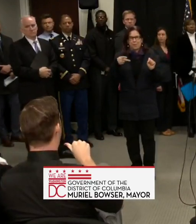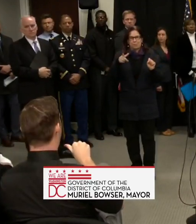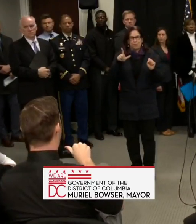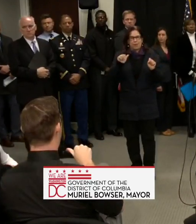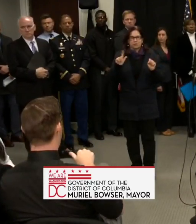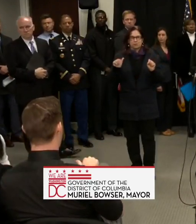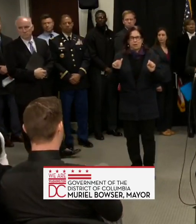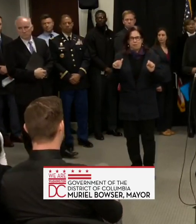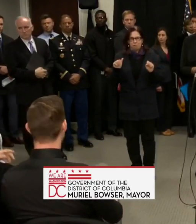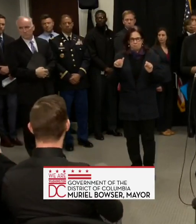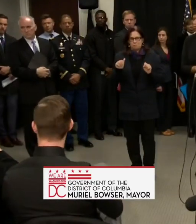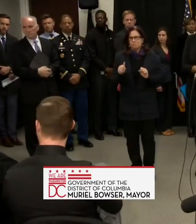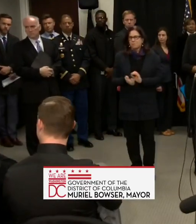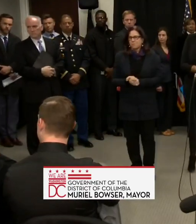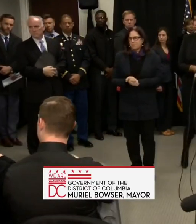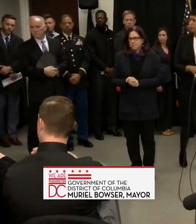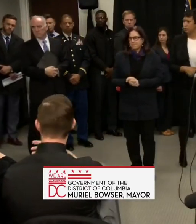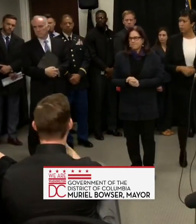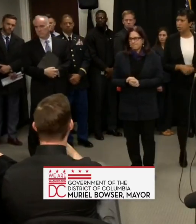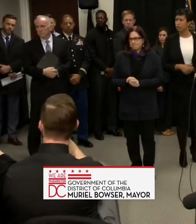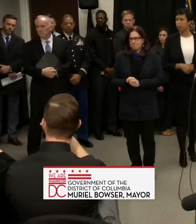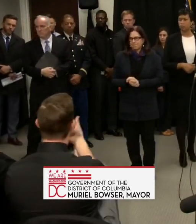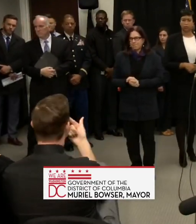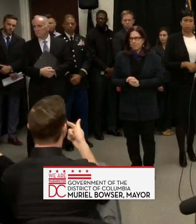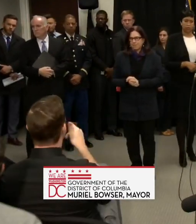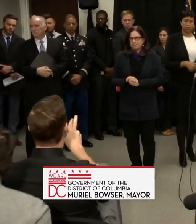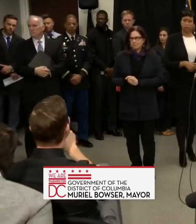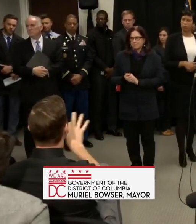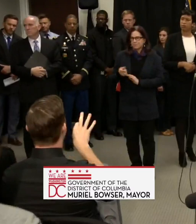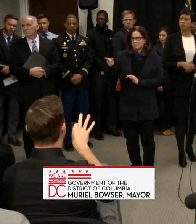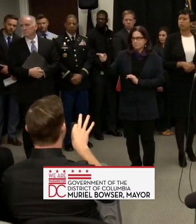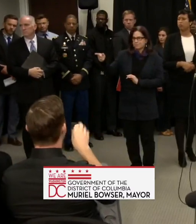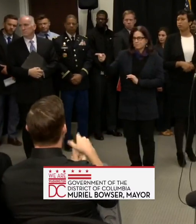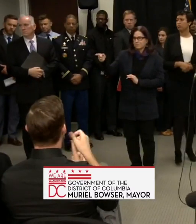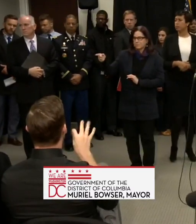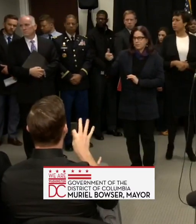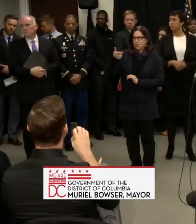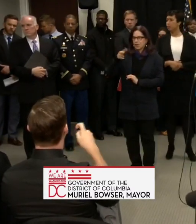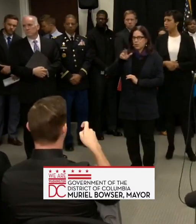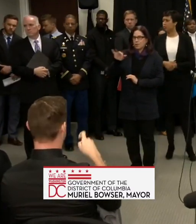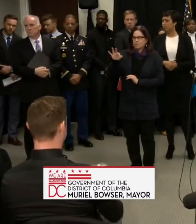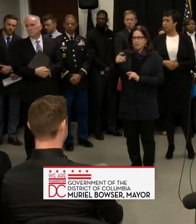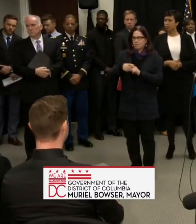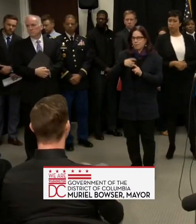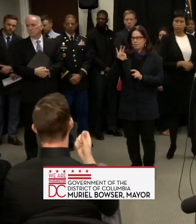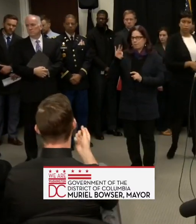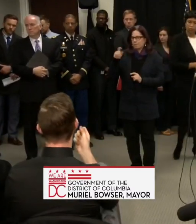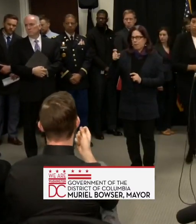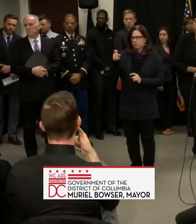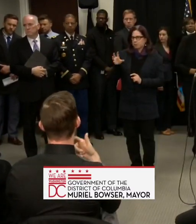YES. >> AS WE COVERED PROTESTS IN THE